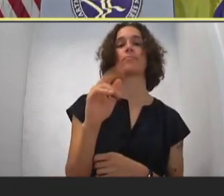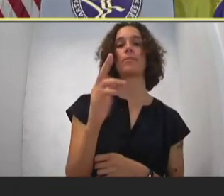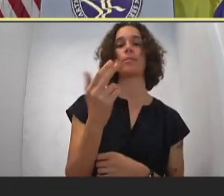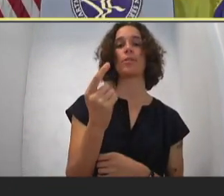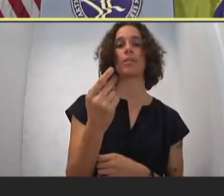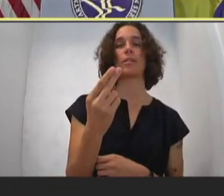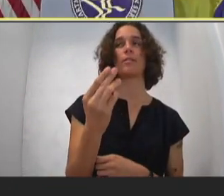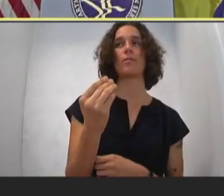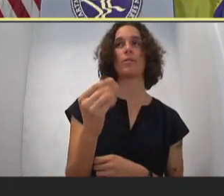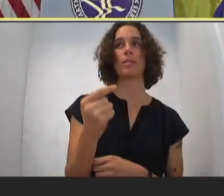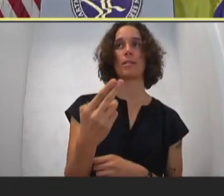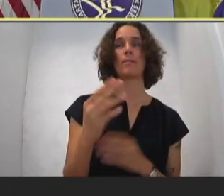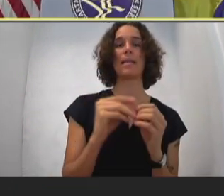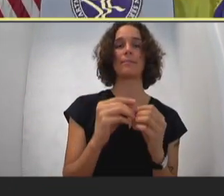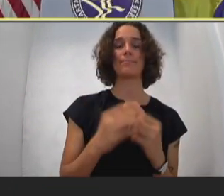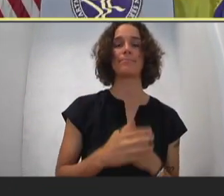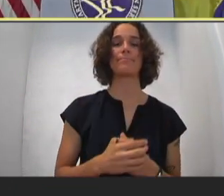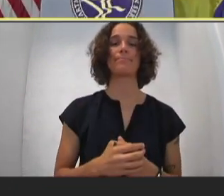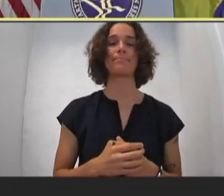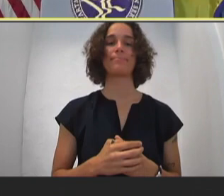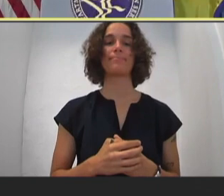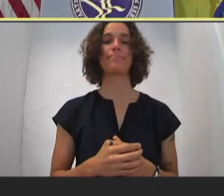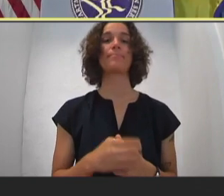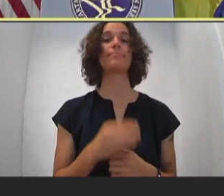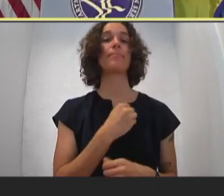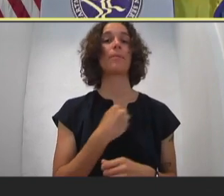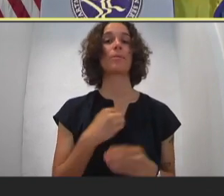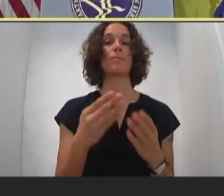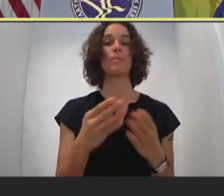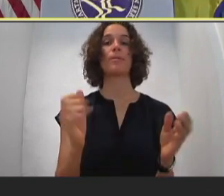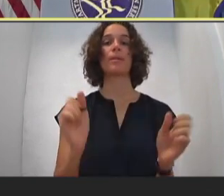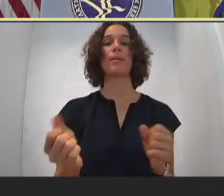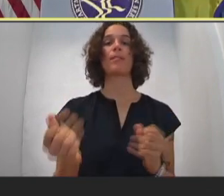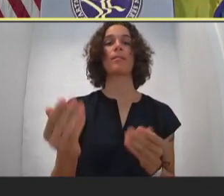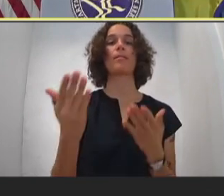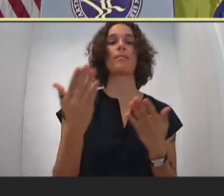As always, members of the public can provide a public comment at about 5:00 p.m. today and